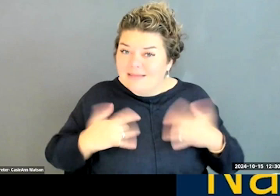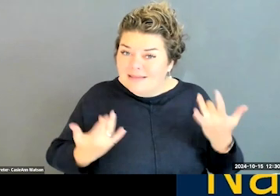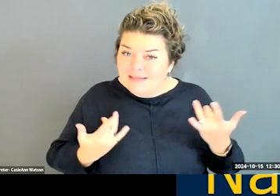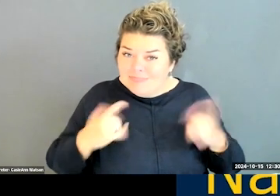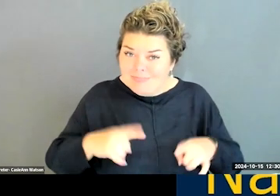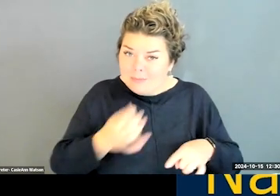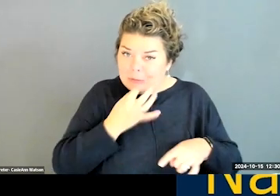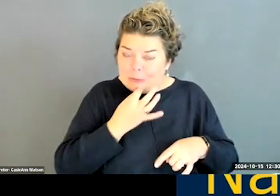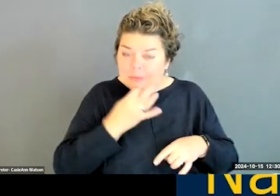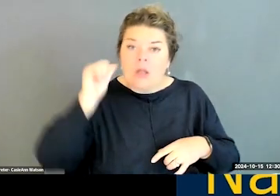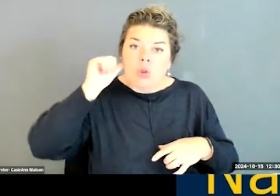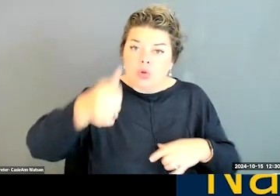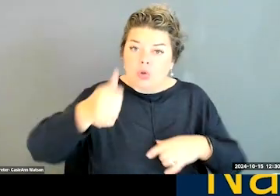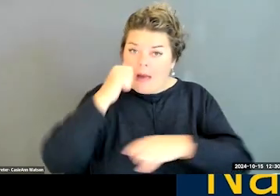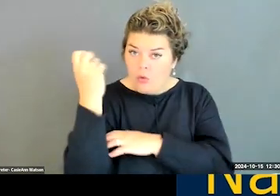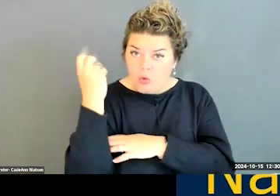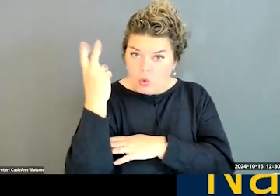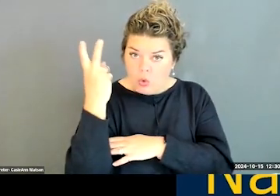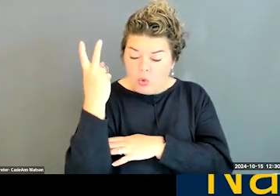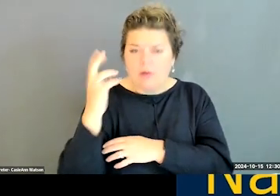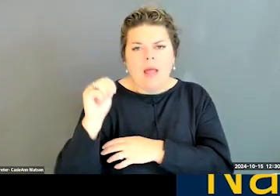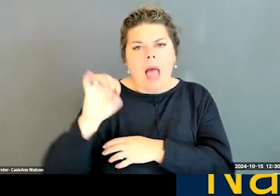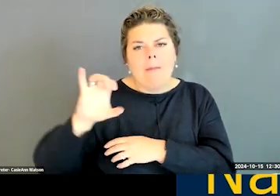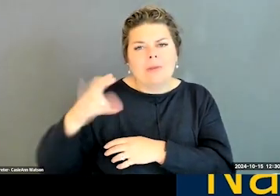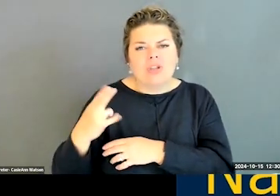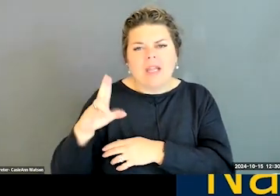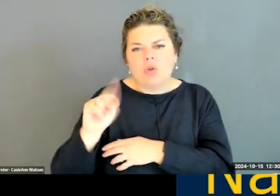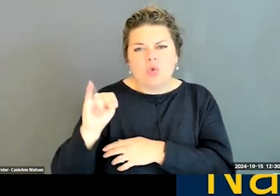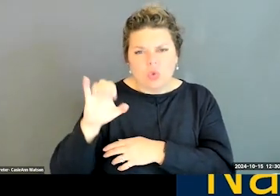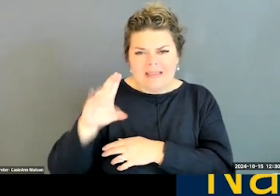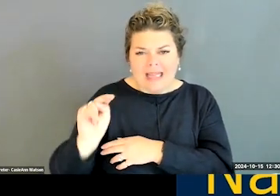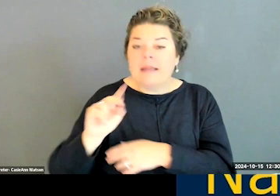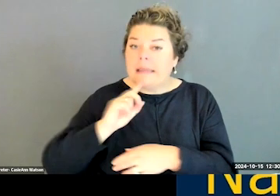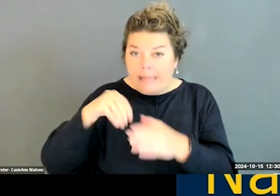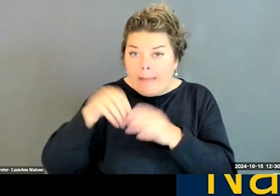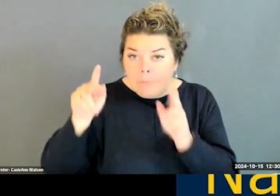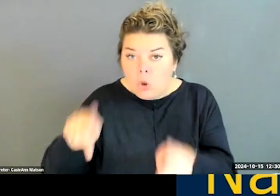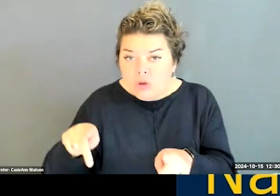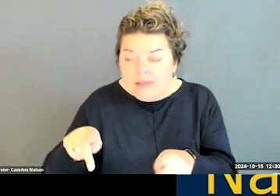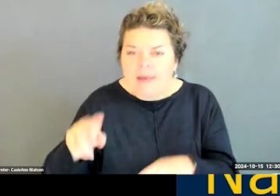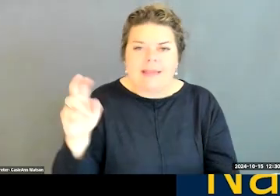Tomorrow at noon, this is at the Michigan Union, this is an in-person event is NDEAM Trivia Live.